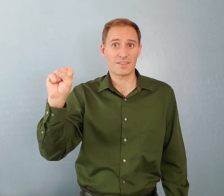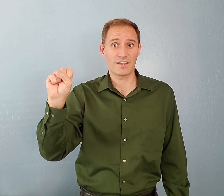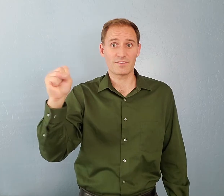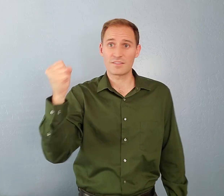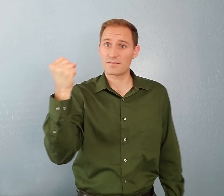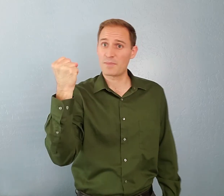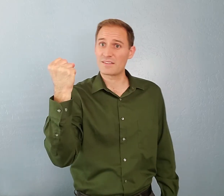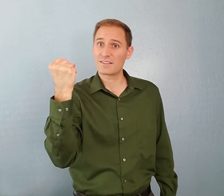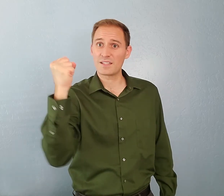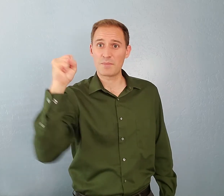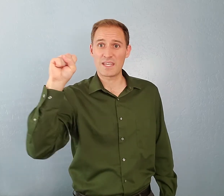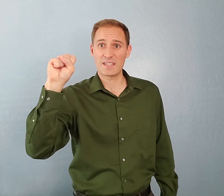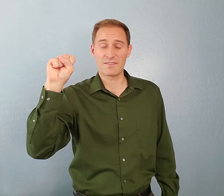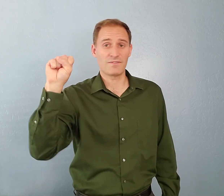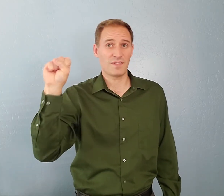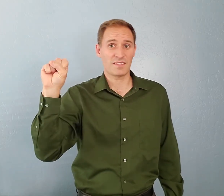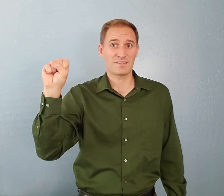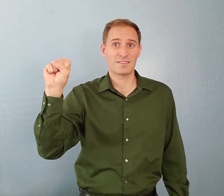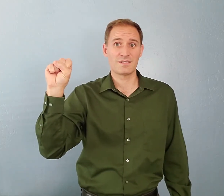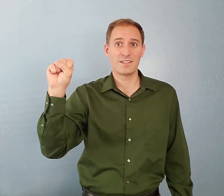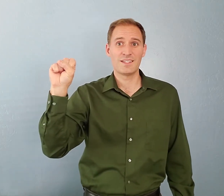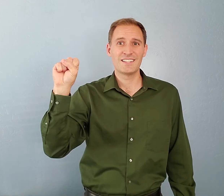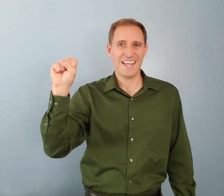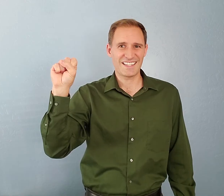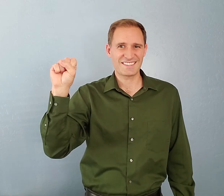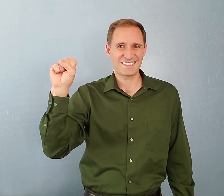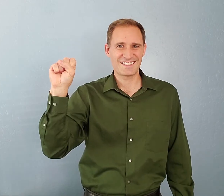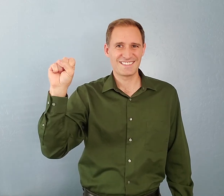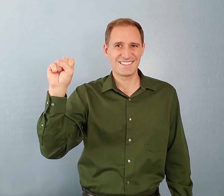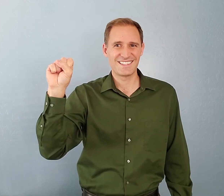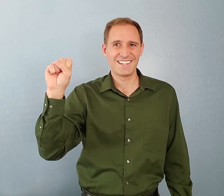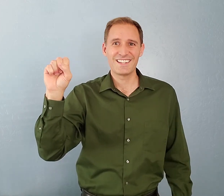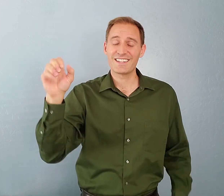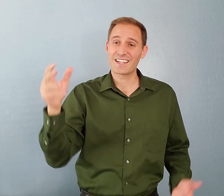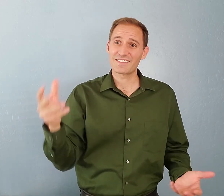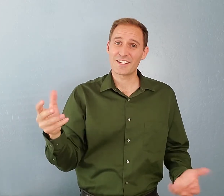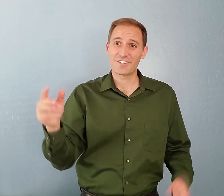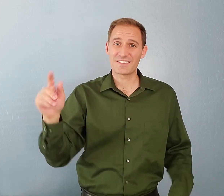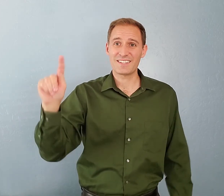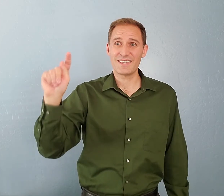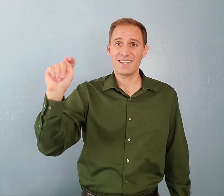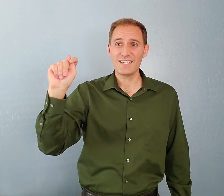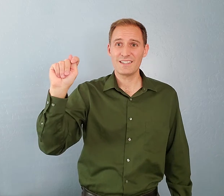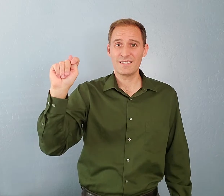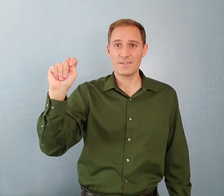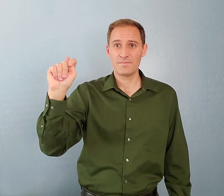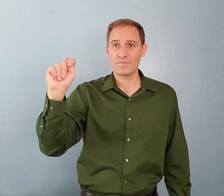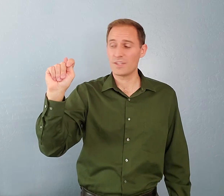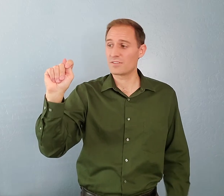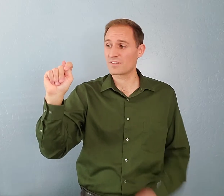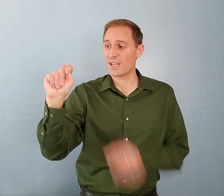you're just basically making a fist, S. The next letter is T, you just have